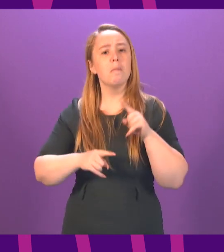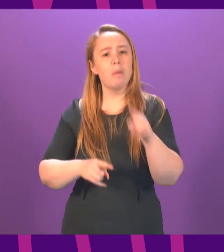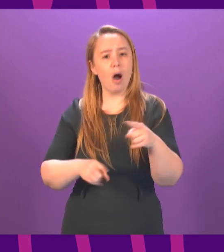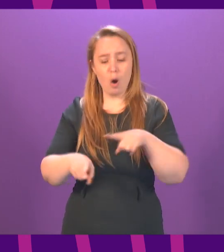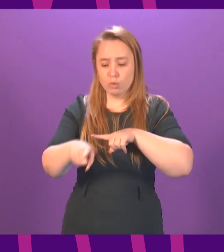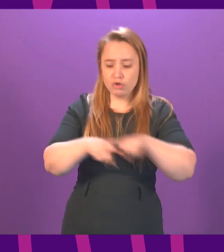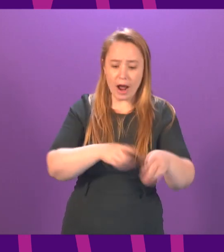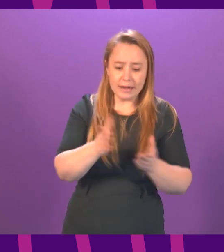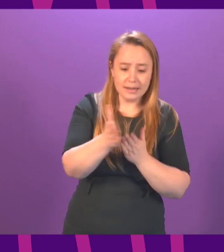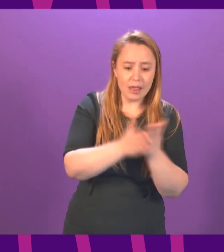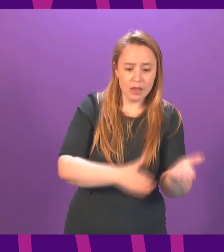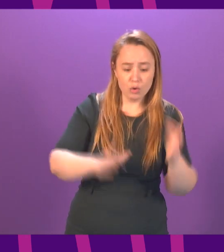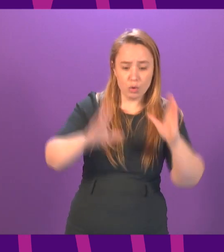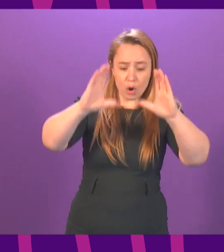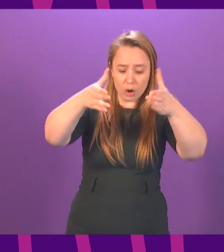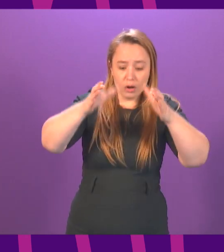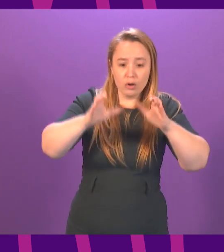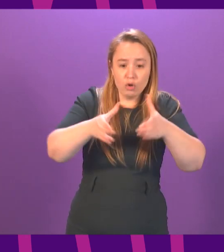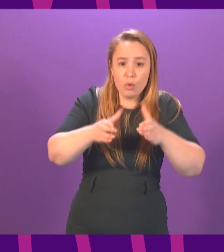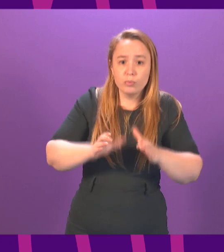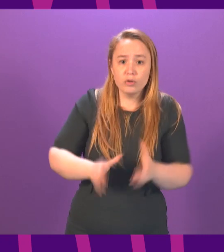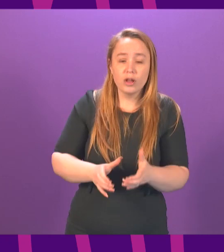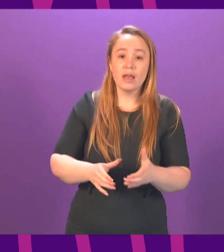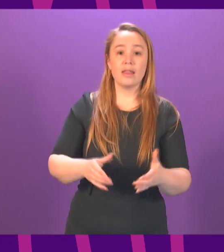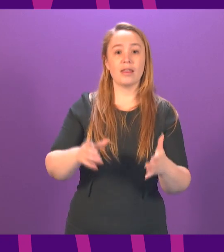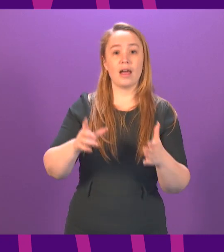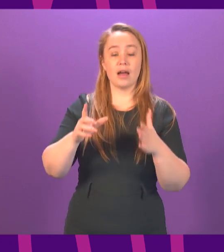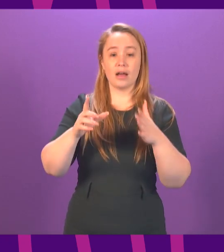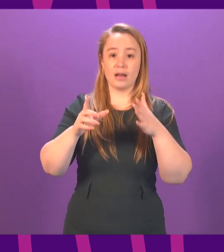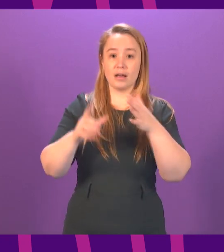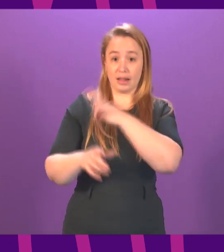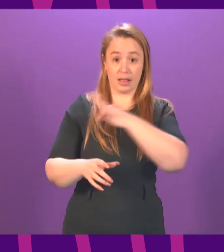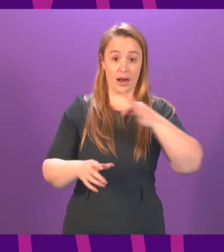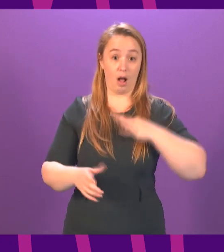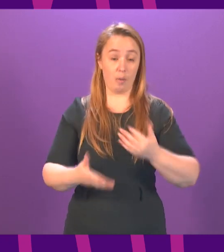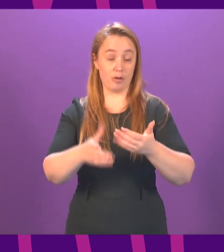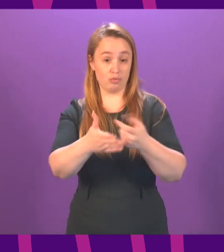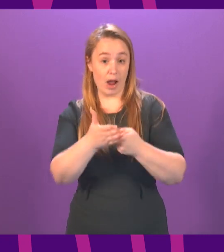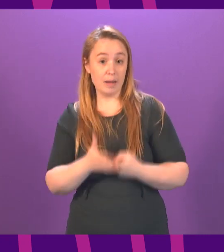clinically recommended, in an appropriate and sustainable way, and we will continue to do that.